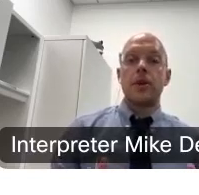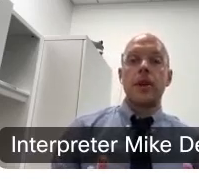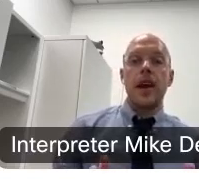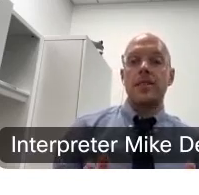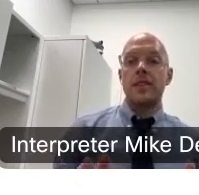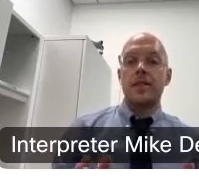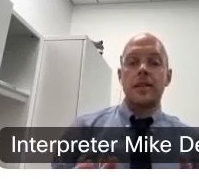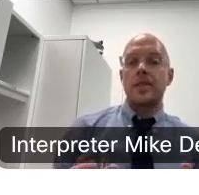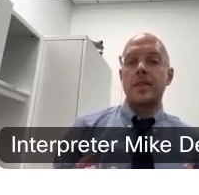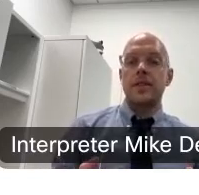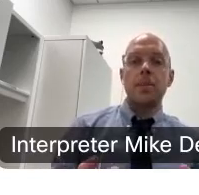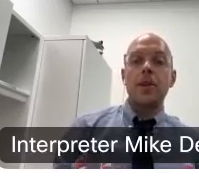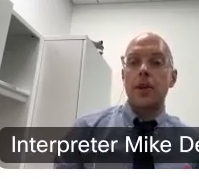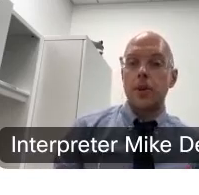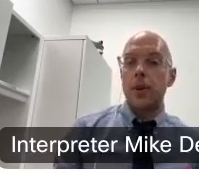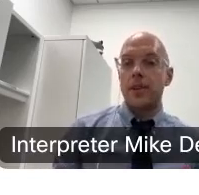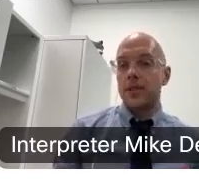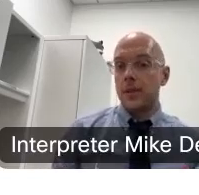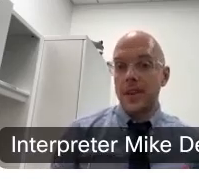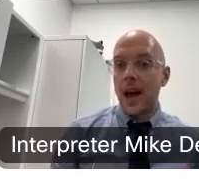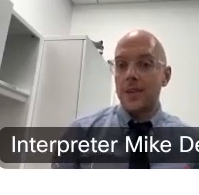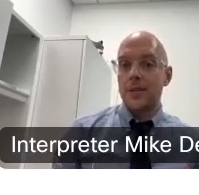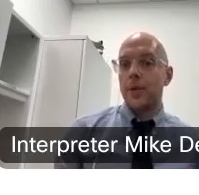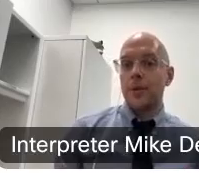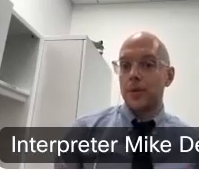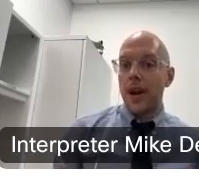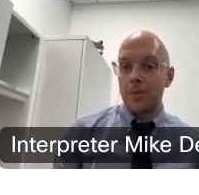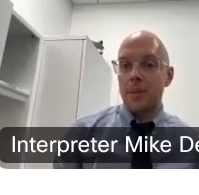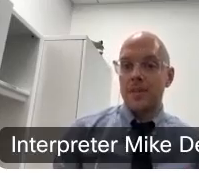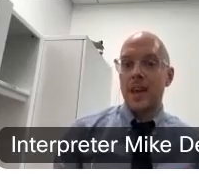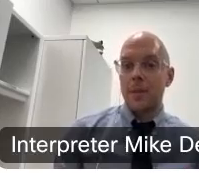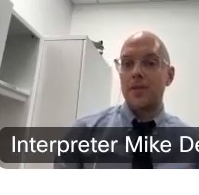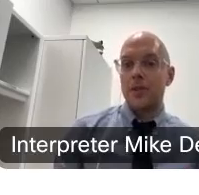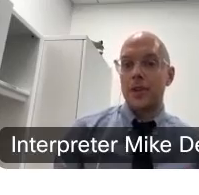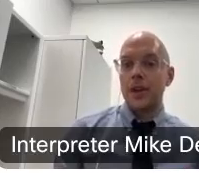an access access to background noise, such as those knocks or crying babies like I mentioned earlier.